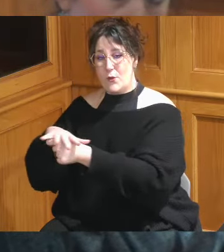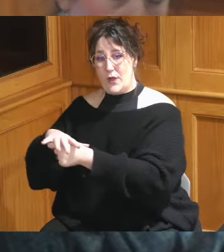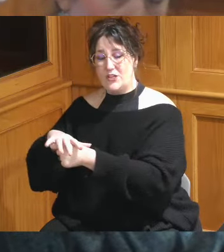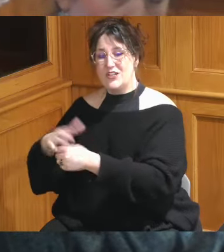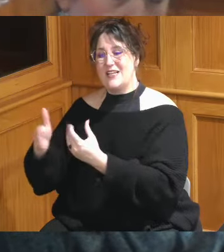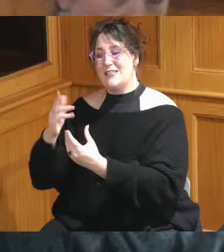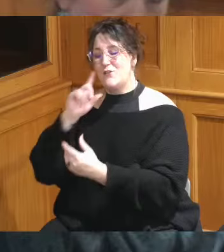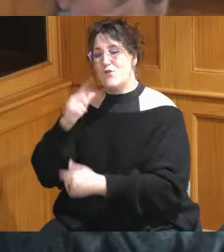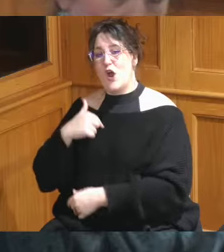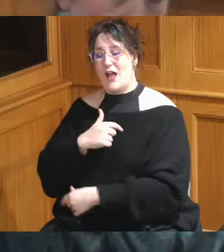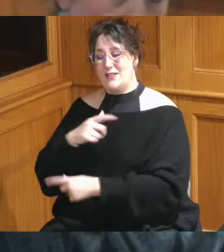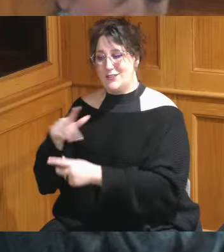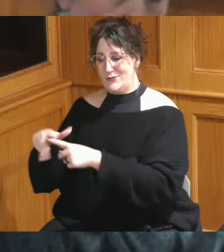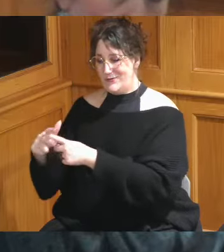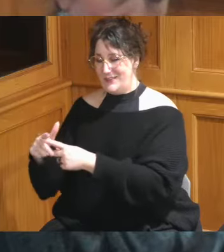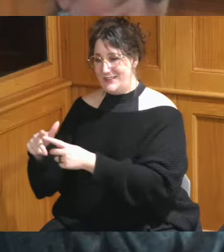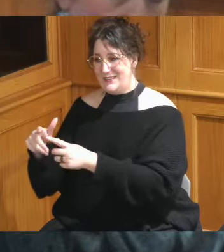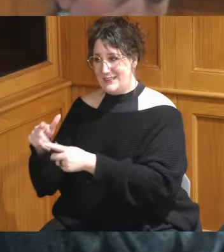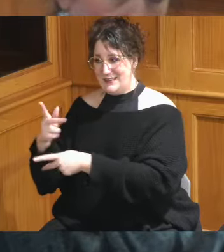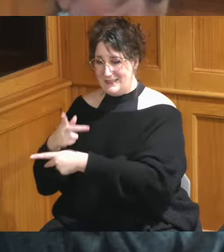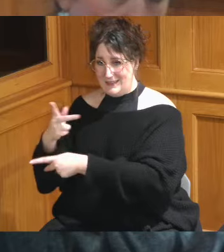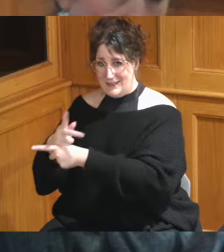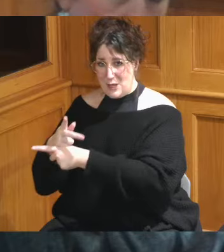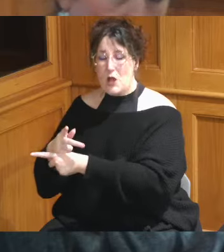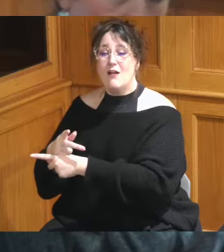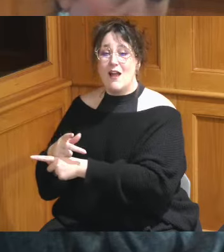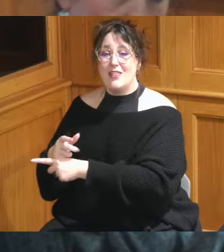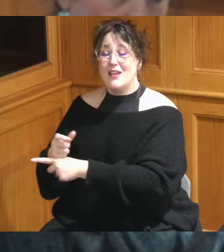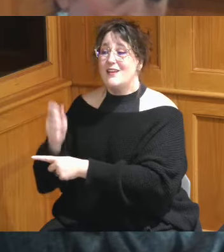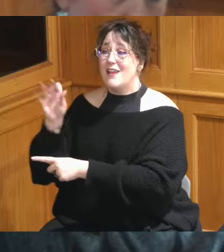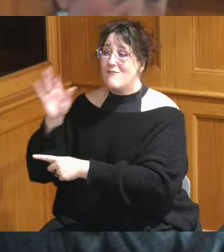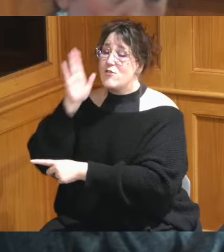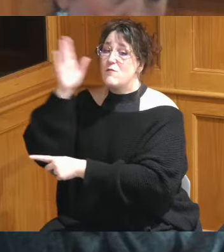It's also much easier for us to extend in the future if there is desire to expand sewer service